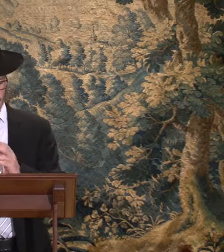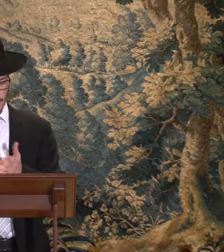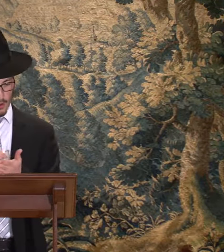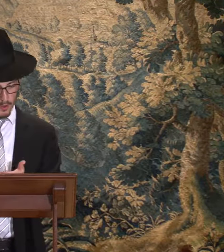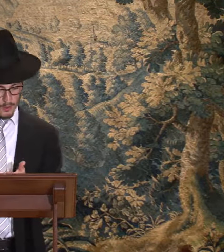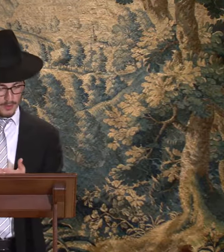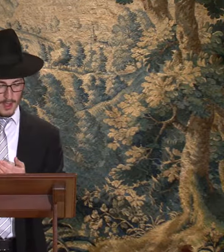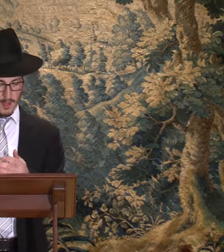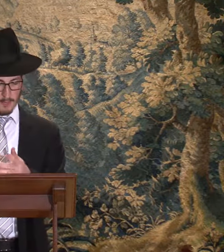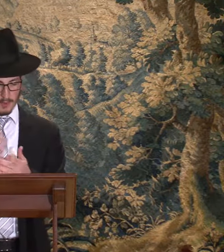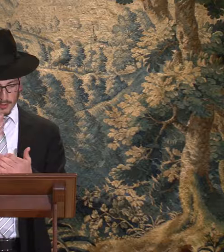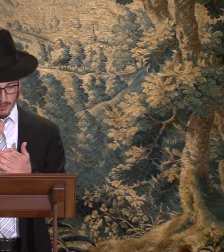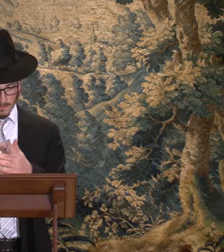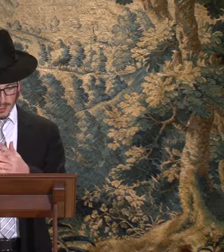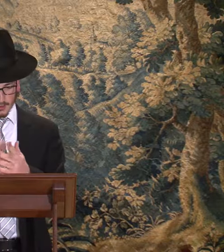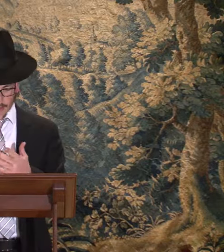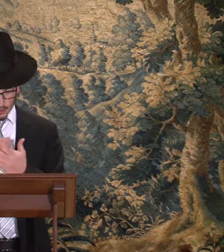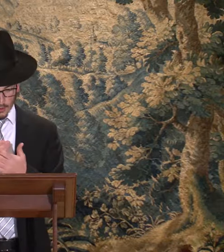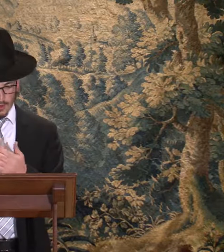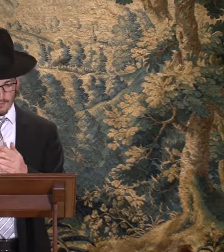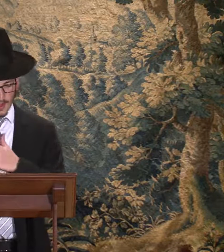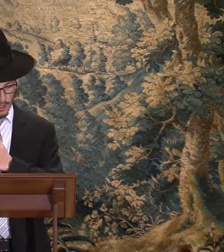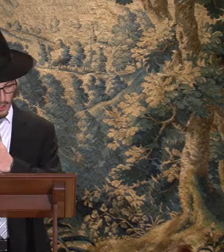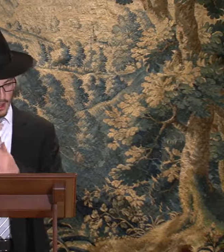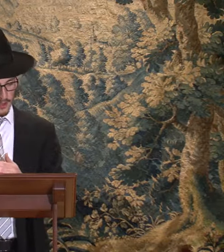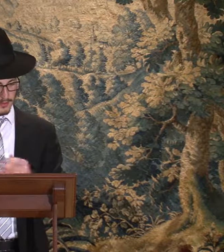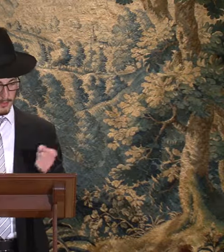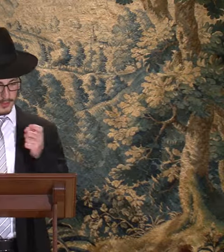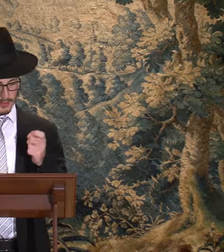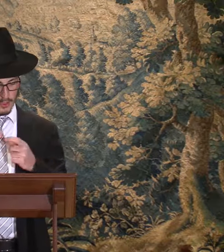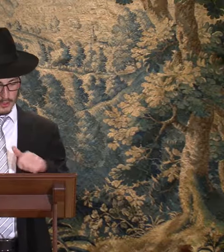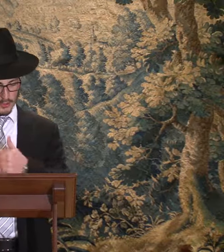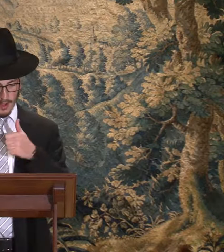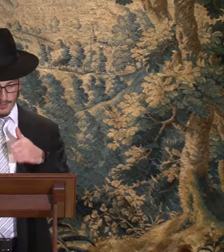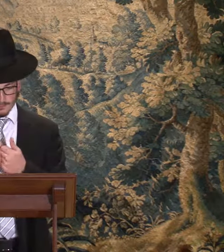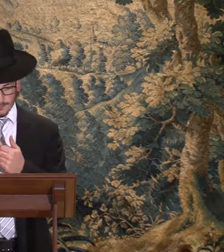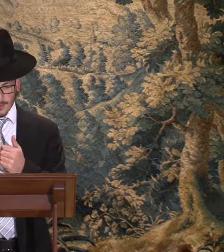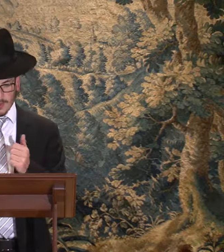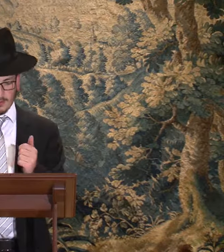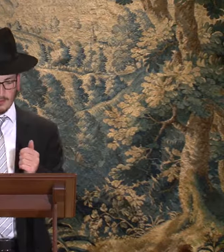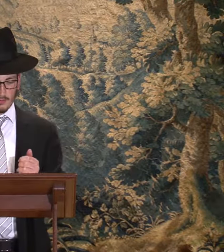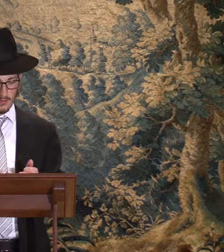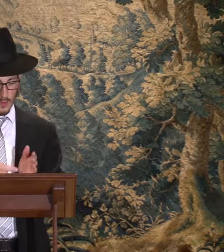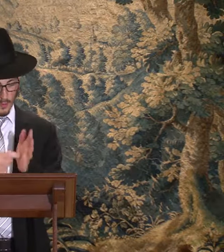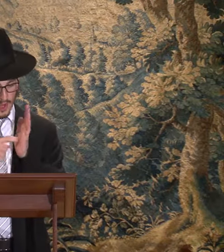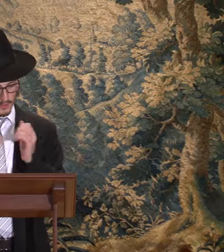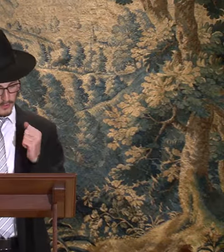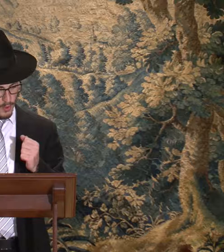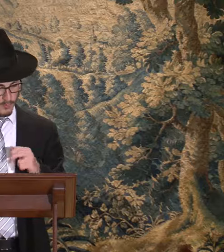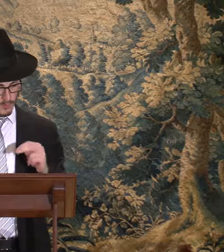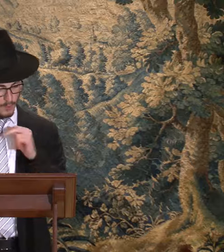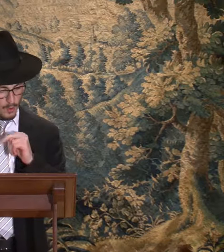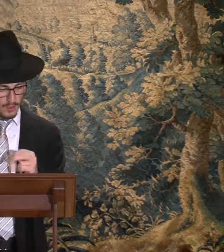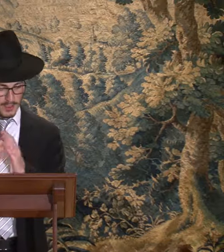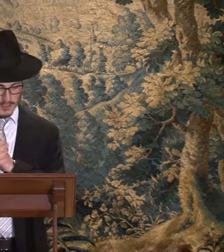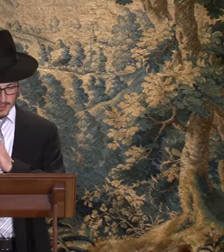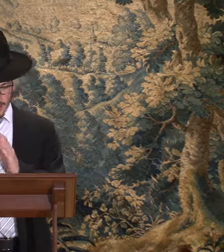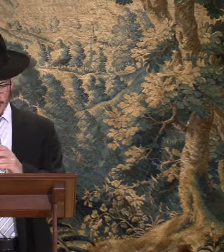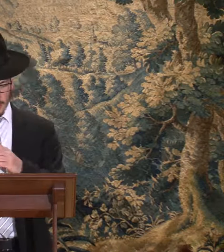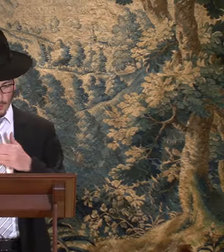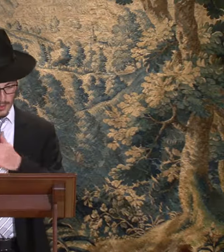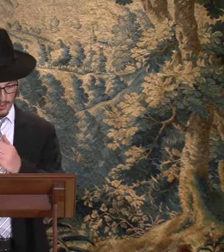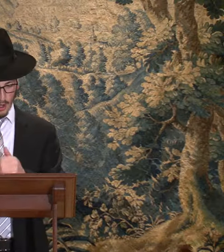have developed a variety of problems and solving skills and have learned that